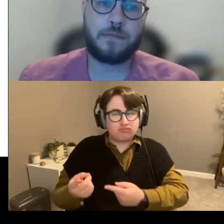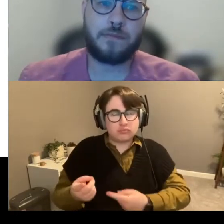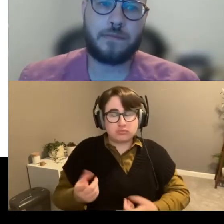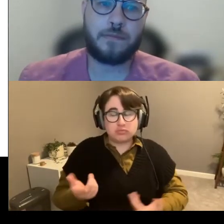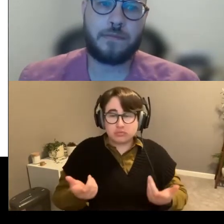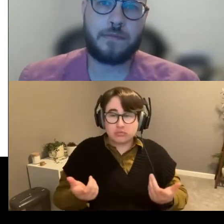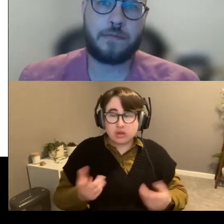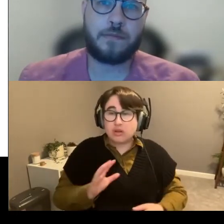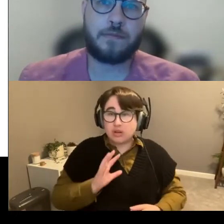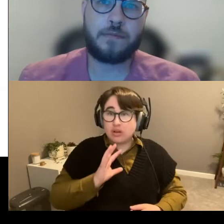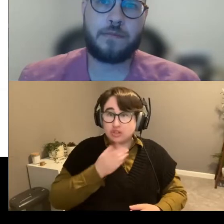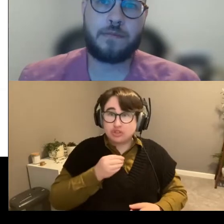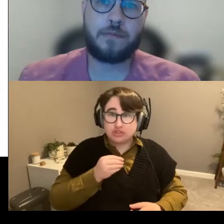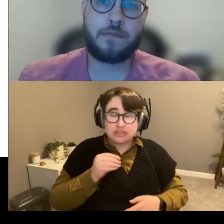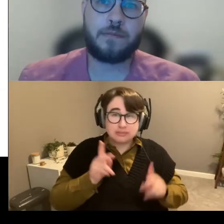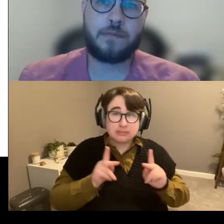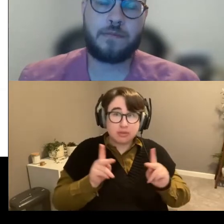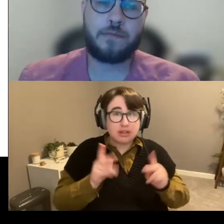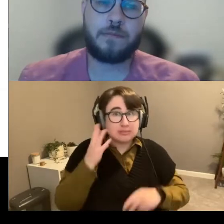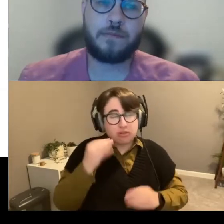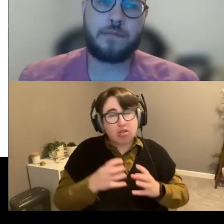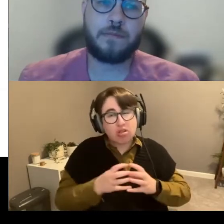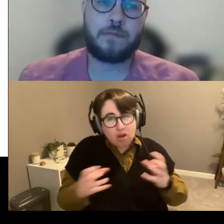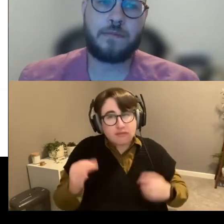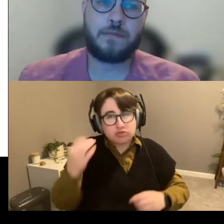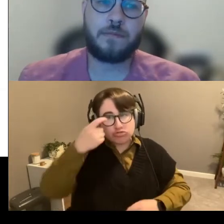a ton of trauma in the medical industry,